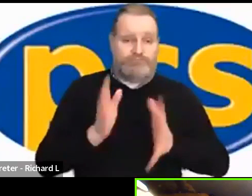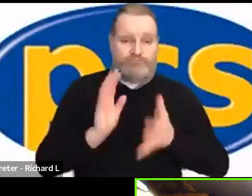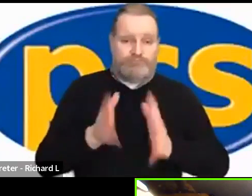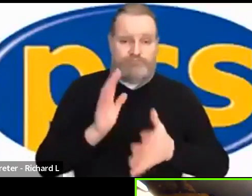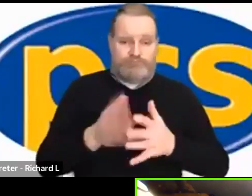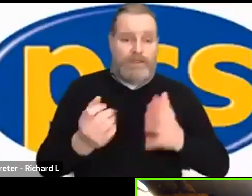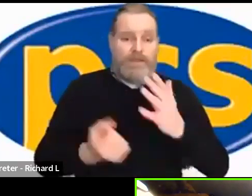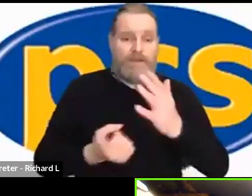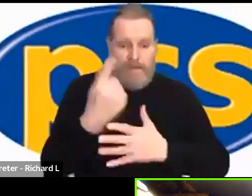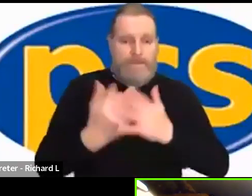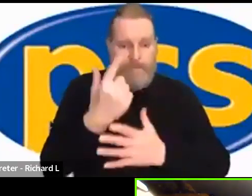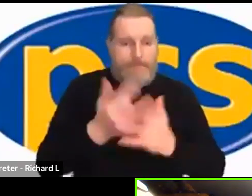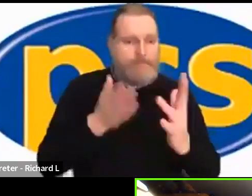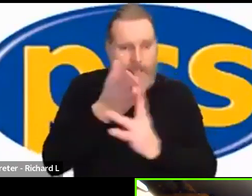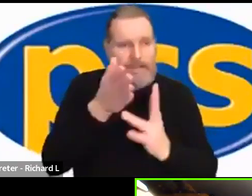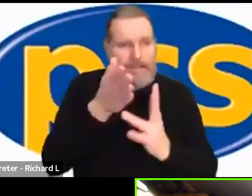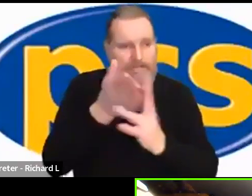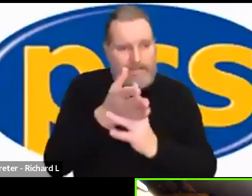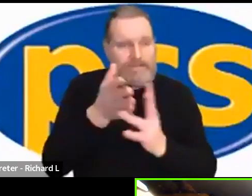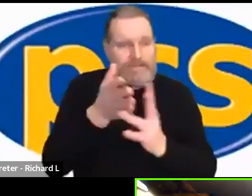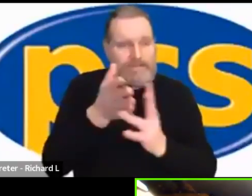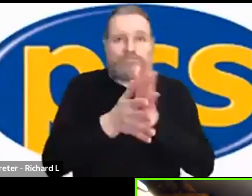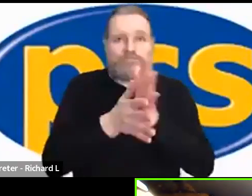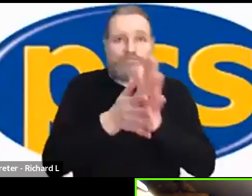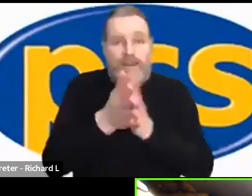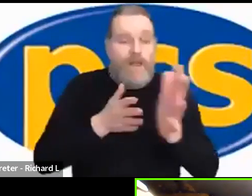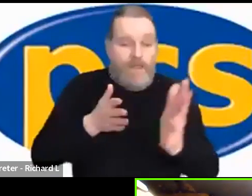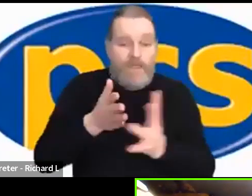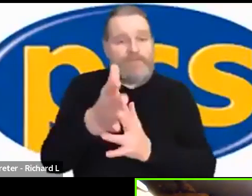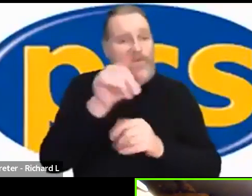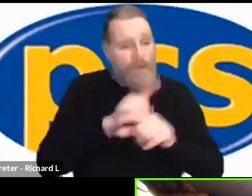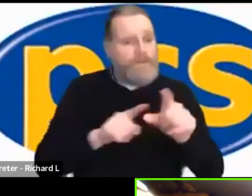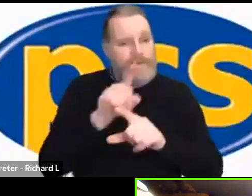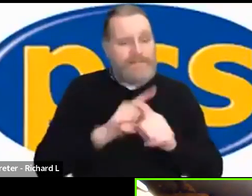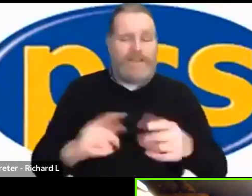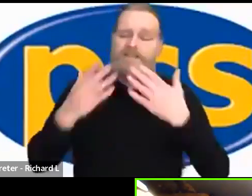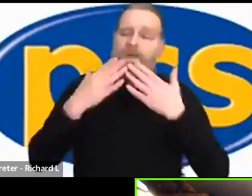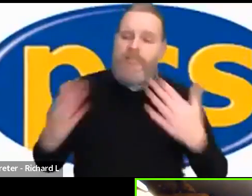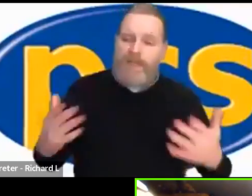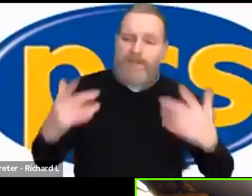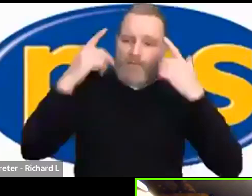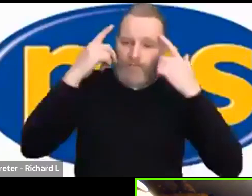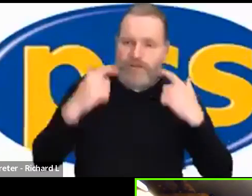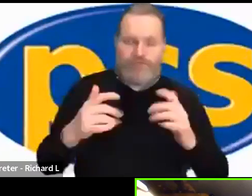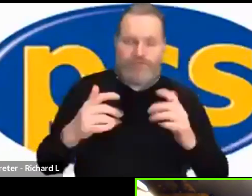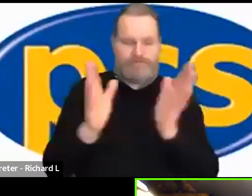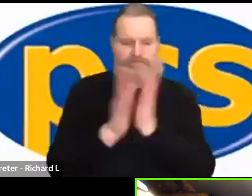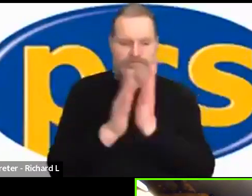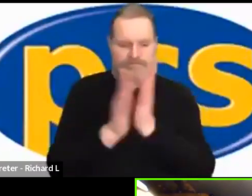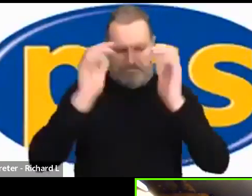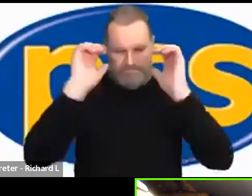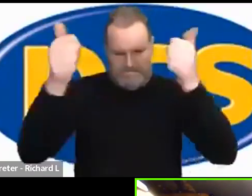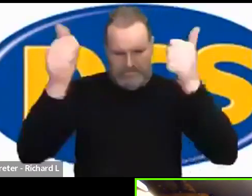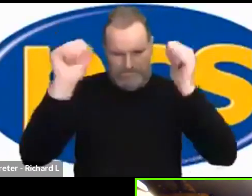fact, and Richard does a sterling job making ng job, making sure that the event is job, making sure that the event is as as accessible as possible. So thank you so much, Richard.